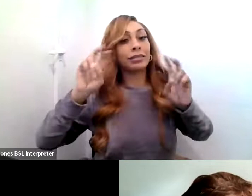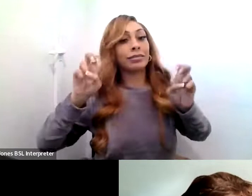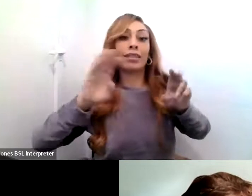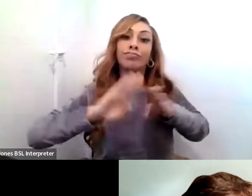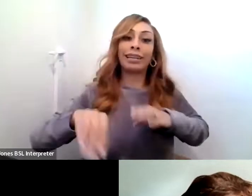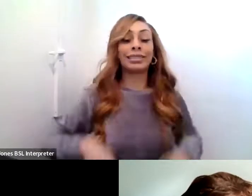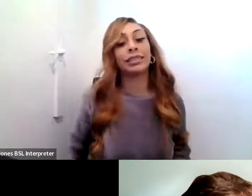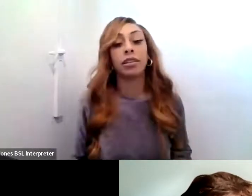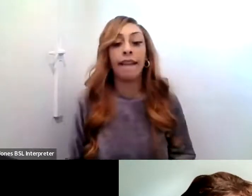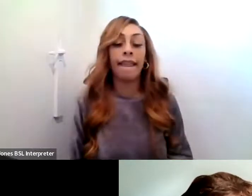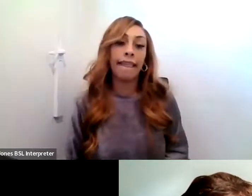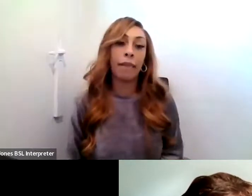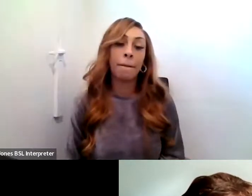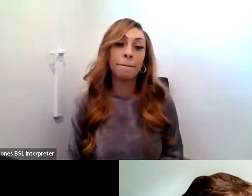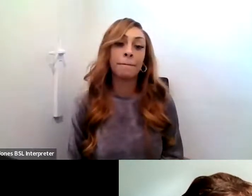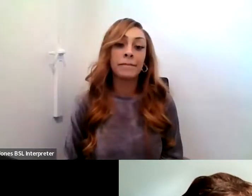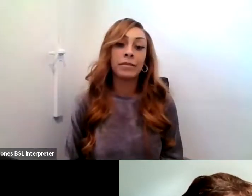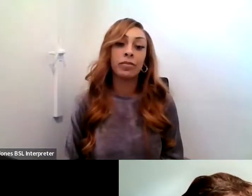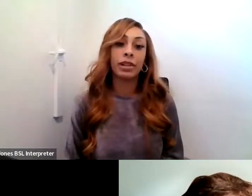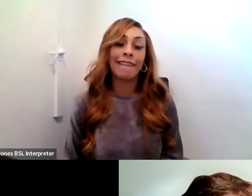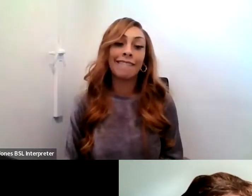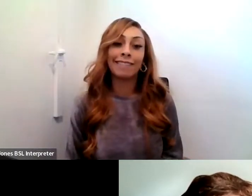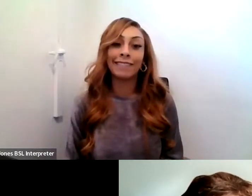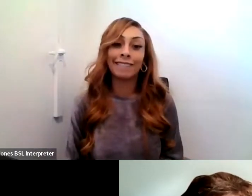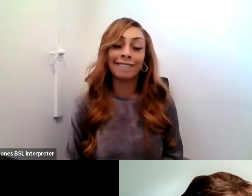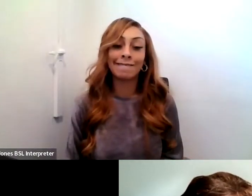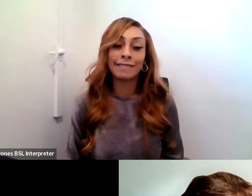Sure, I think one of the reasons